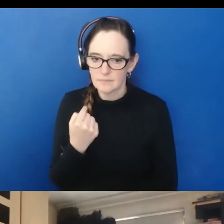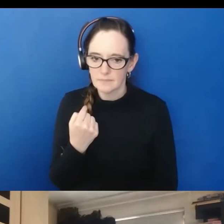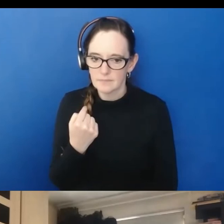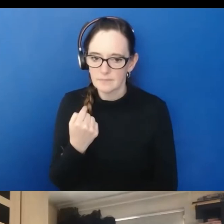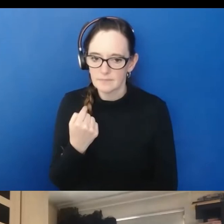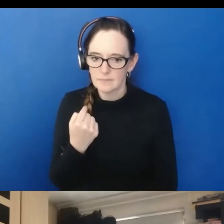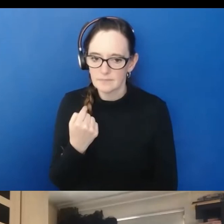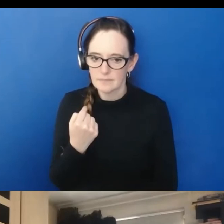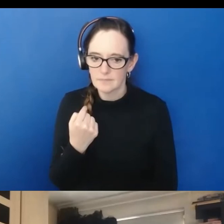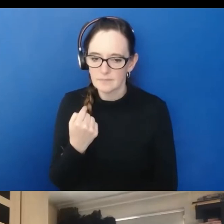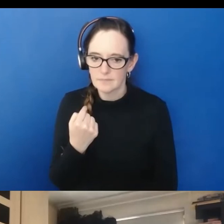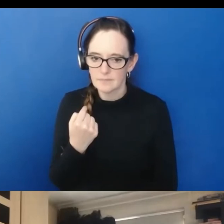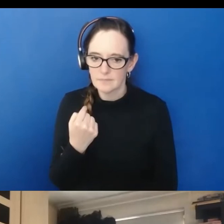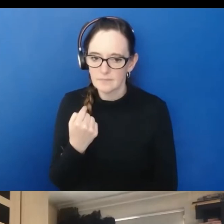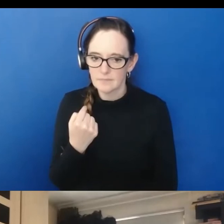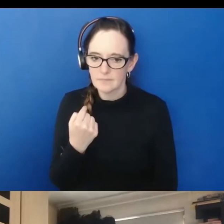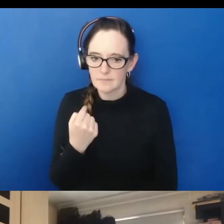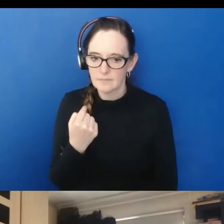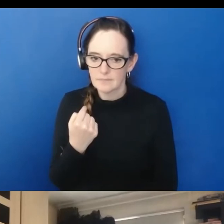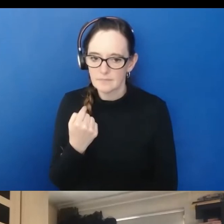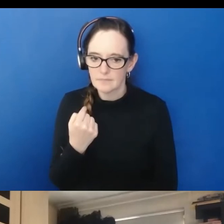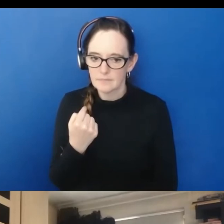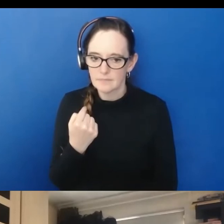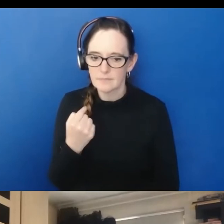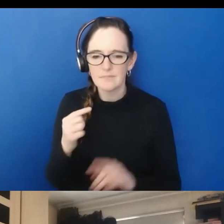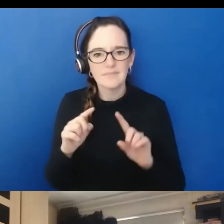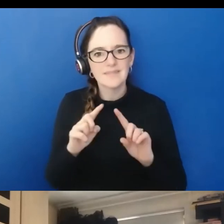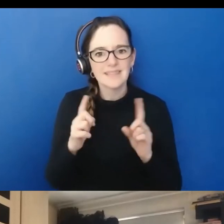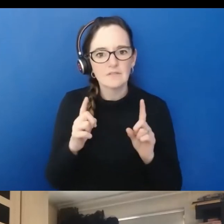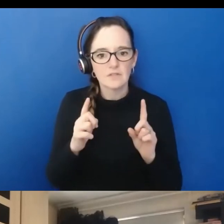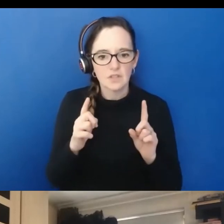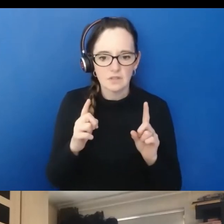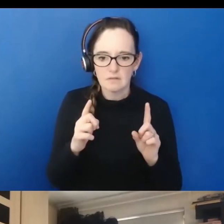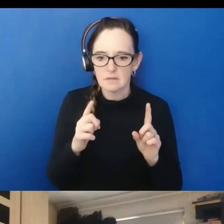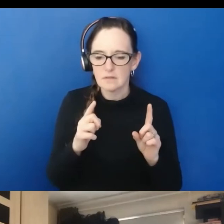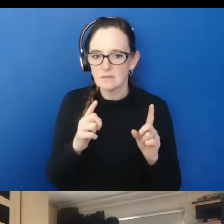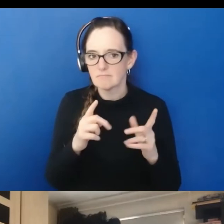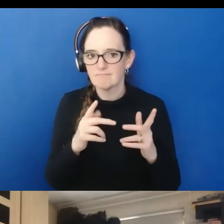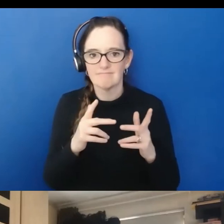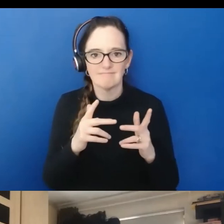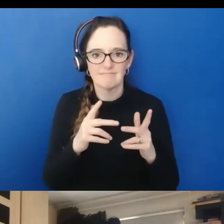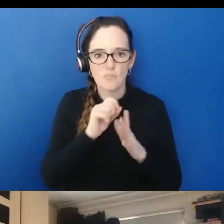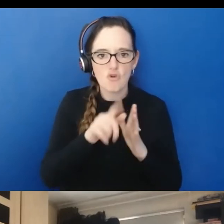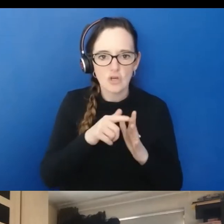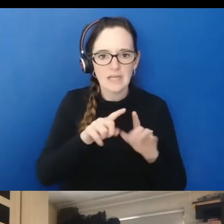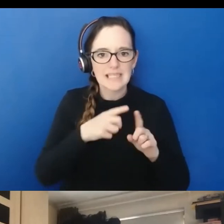that feed into digital realm easy so that means video, sound pieces, we have also produced